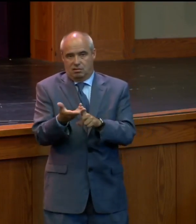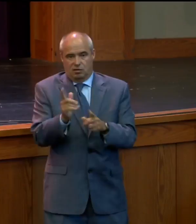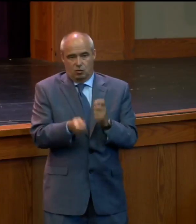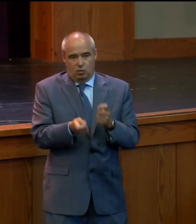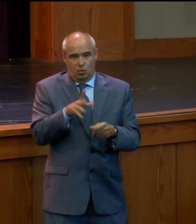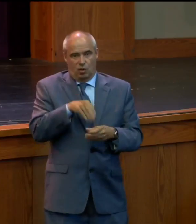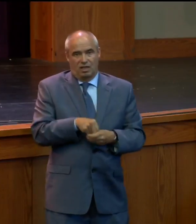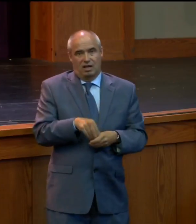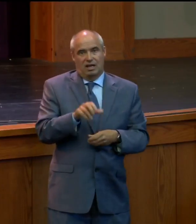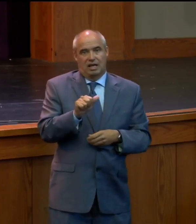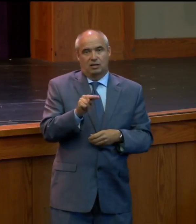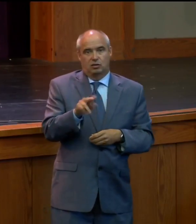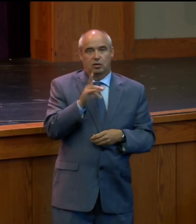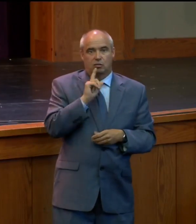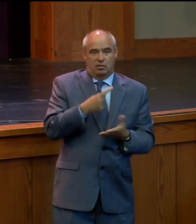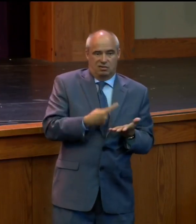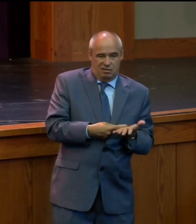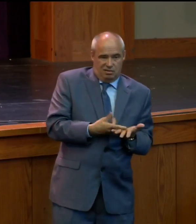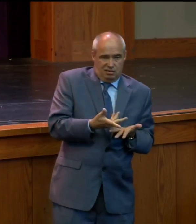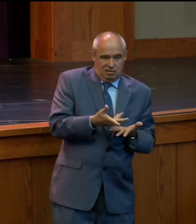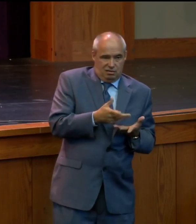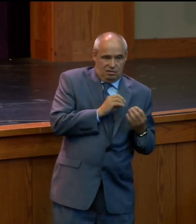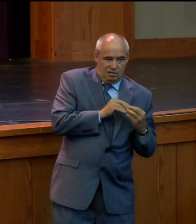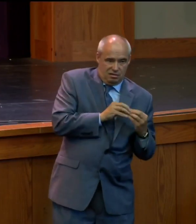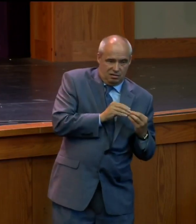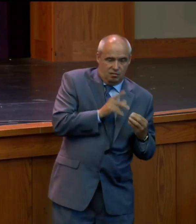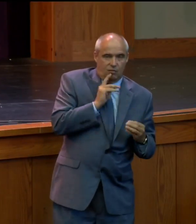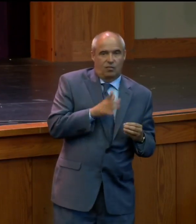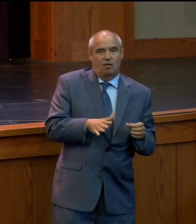ANC'S AND THE FAILURE FOR THEM TO FULFILL THEIR SEEK RED OATHS